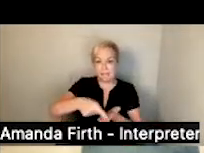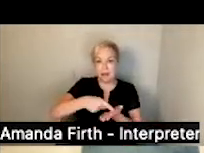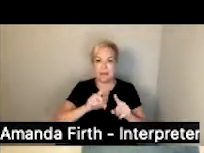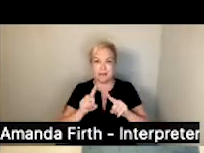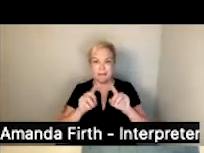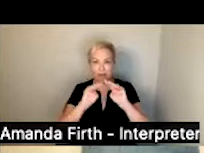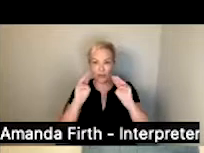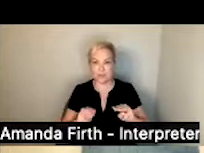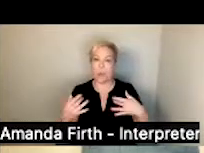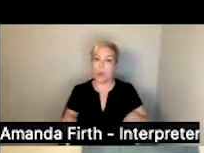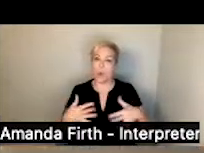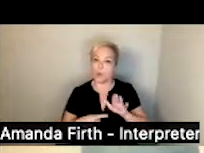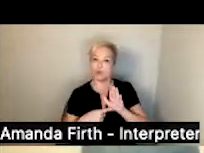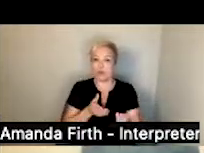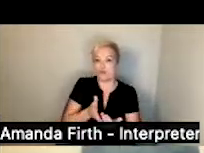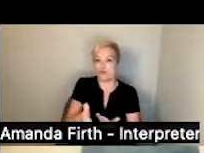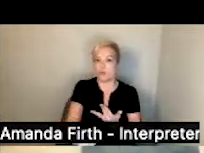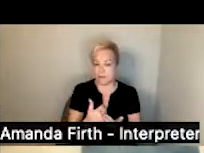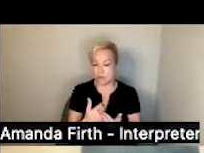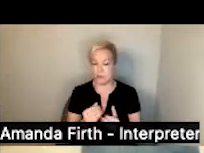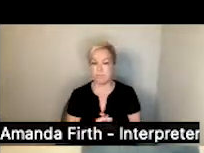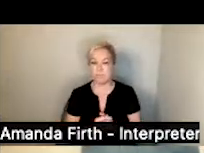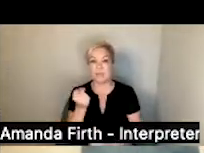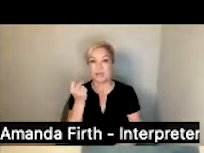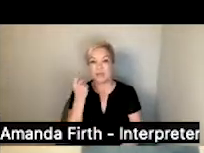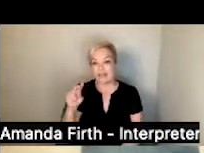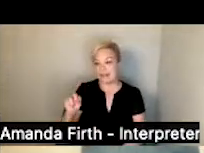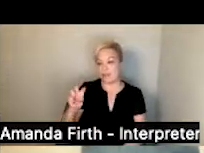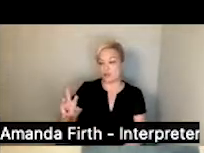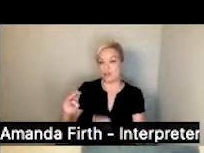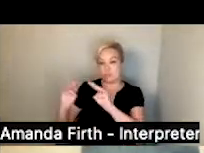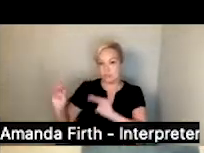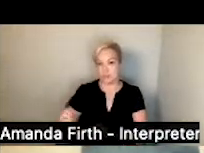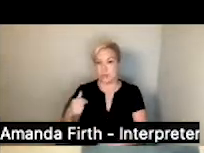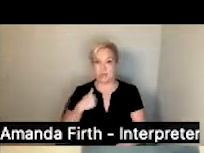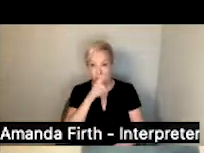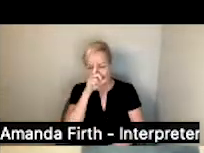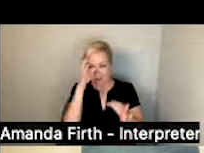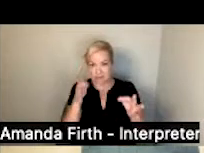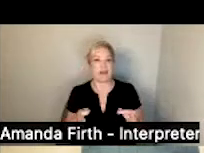So, at the New Museum we decided to unionize for a confluence of reasons, some of which were more